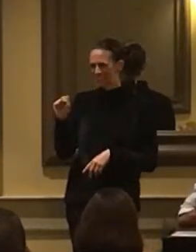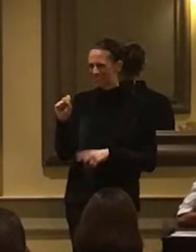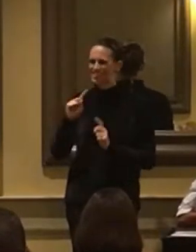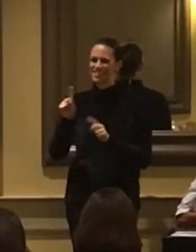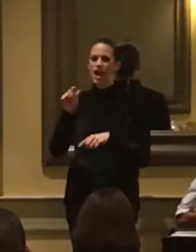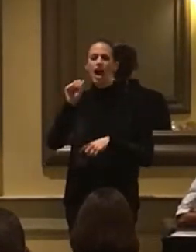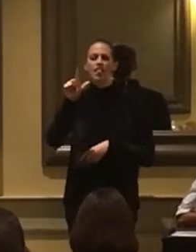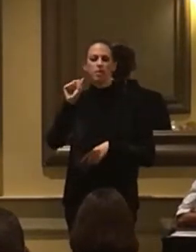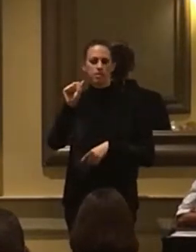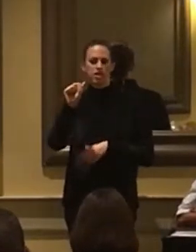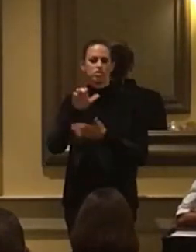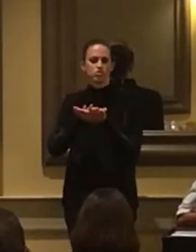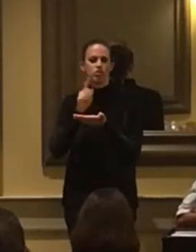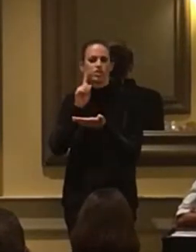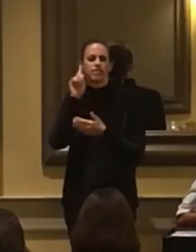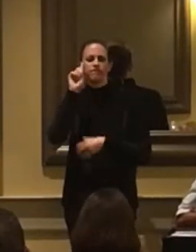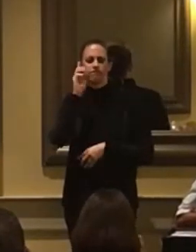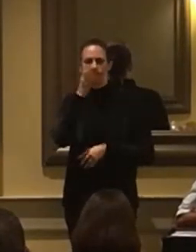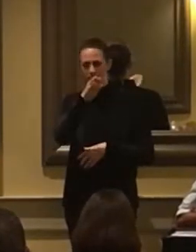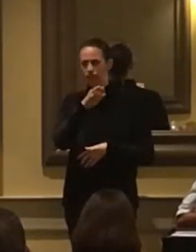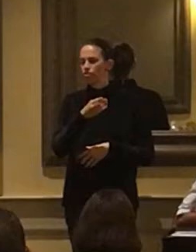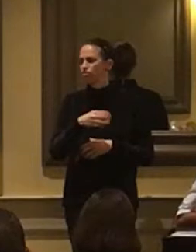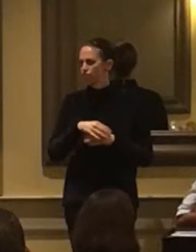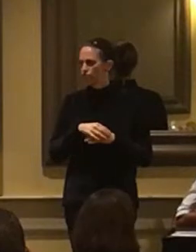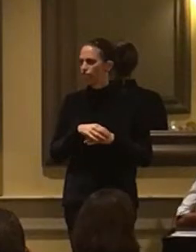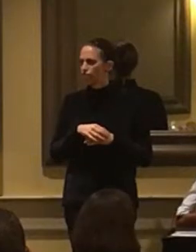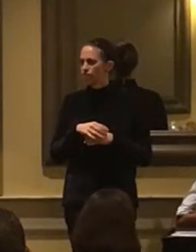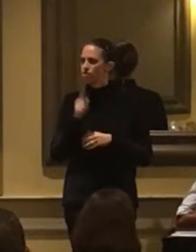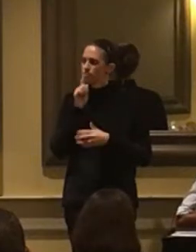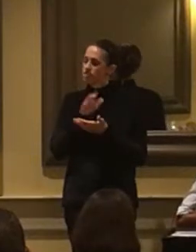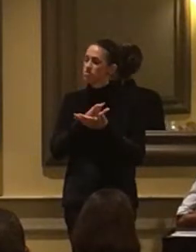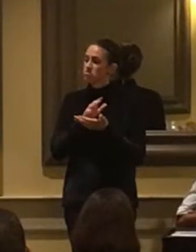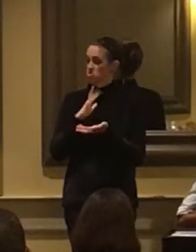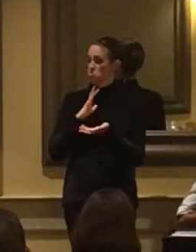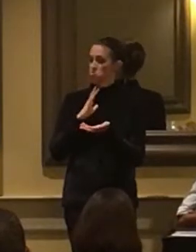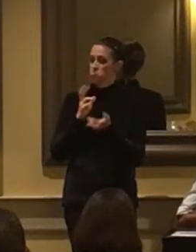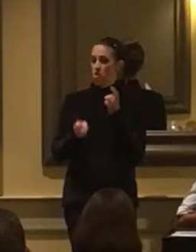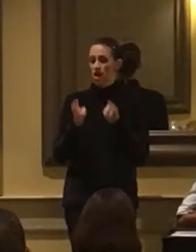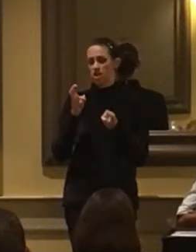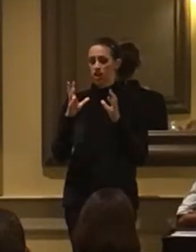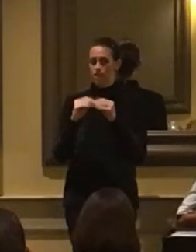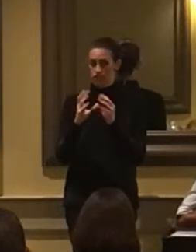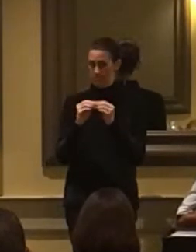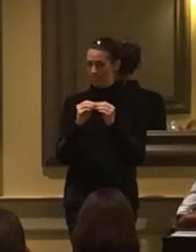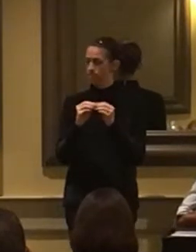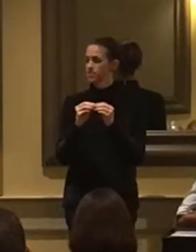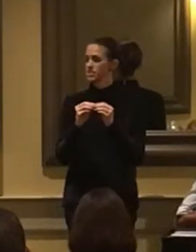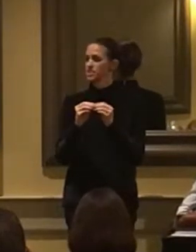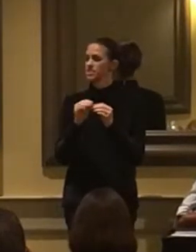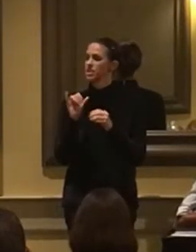the school of the deaf there and I... It was the best robotics conference and that was my first introduction